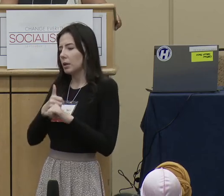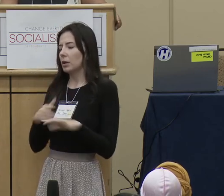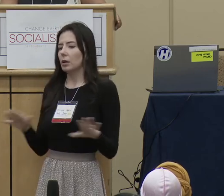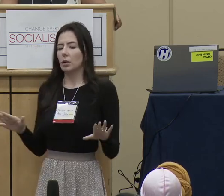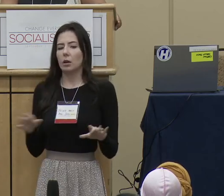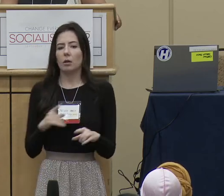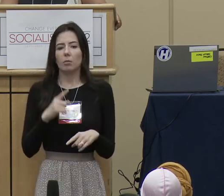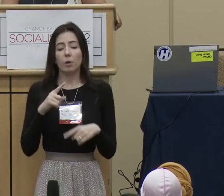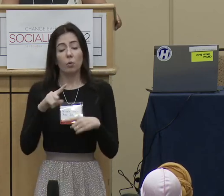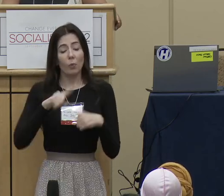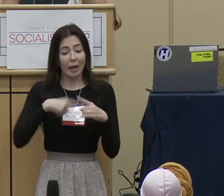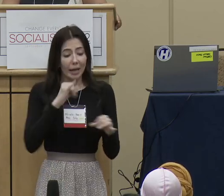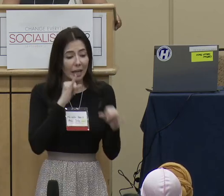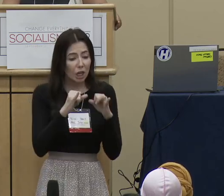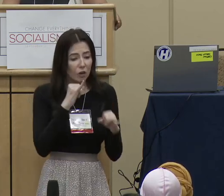Movement in the 21st Century. " I'm trying to hang on to